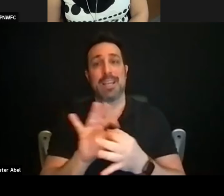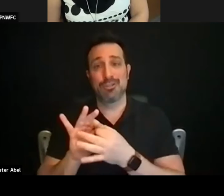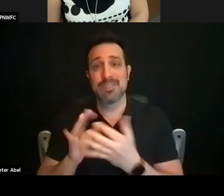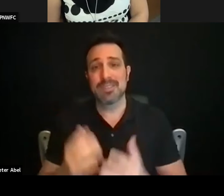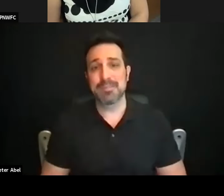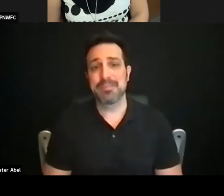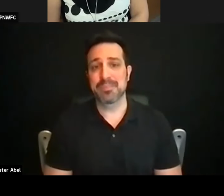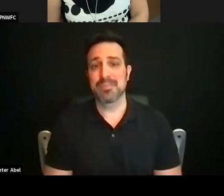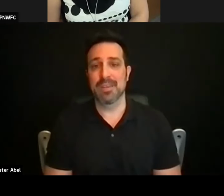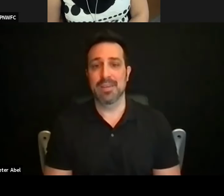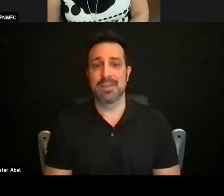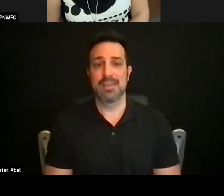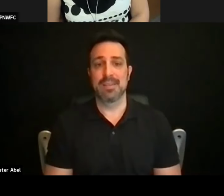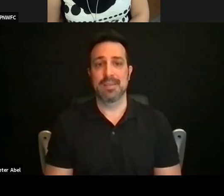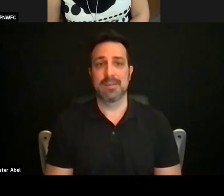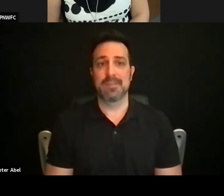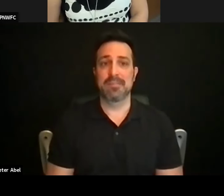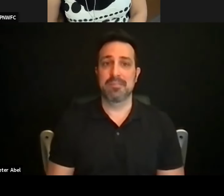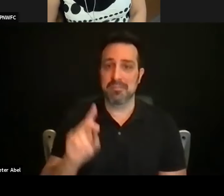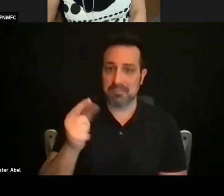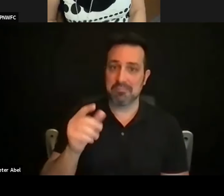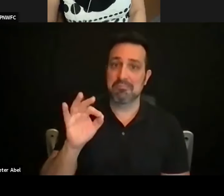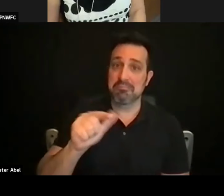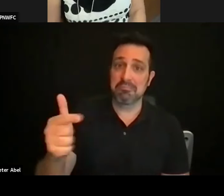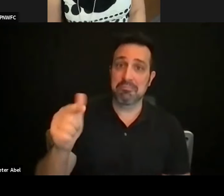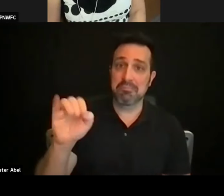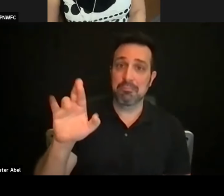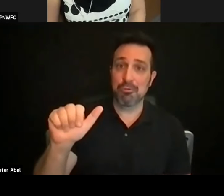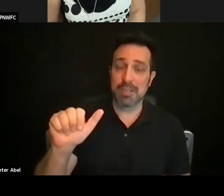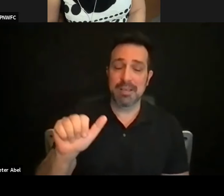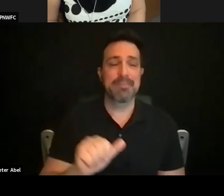what if we just brought this together and there's nothing more